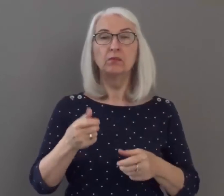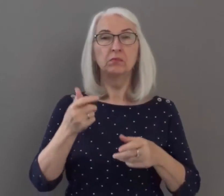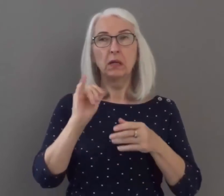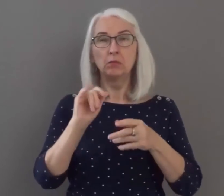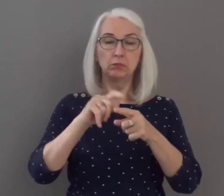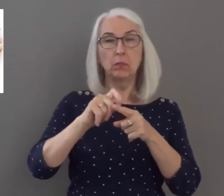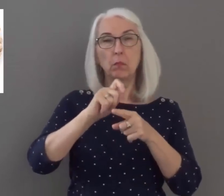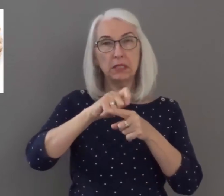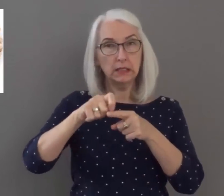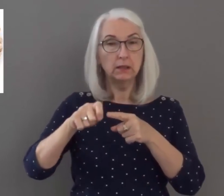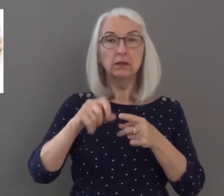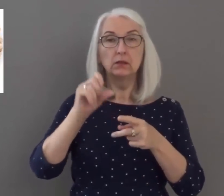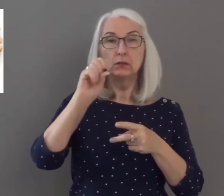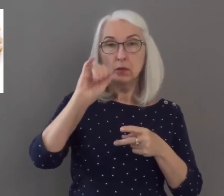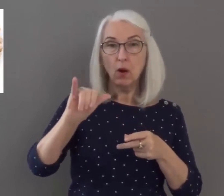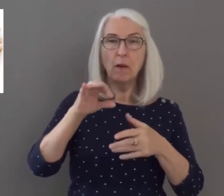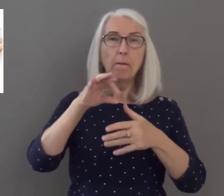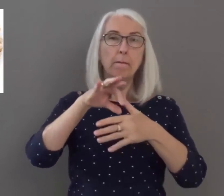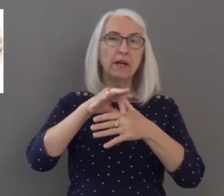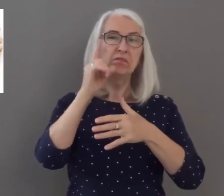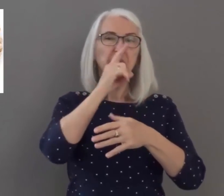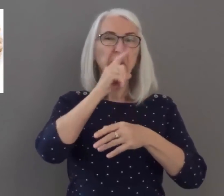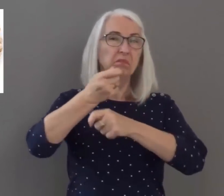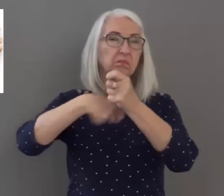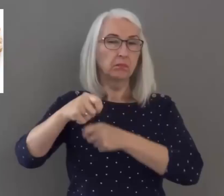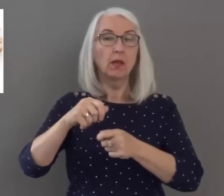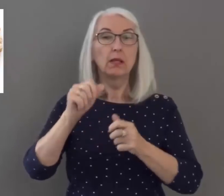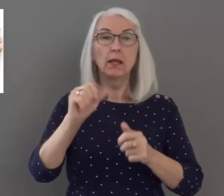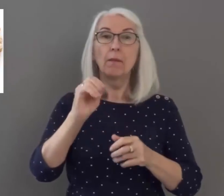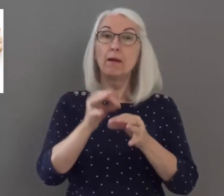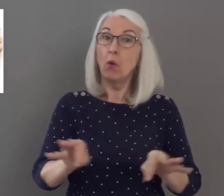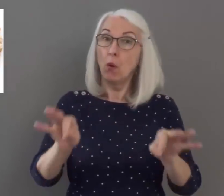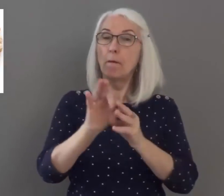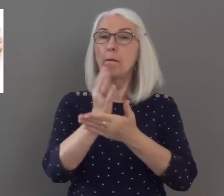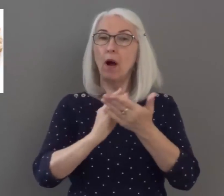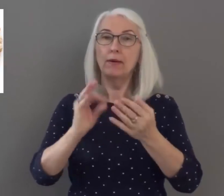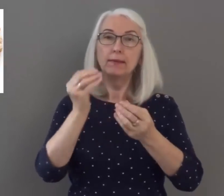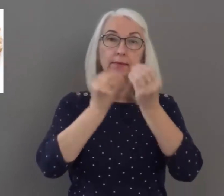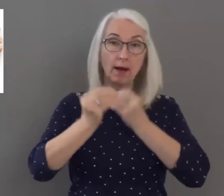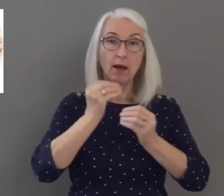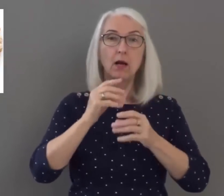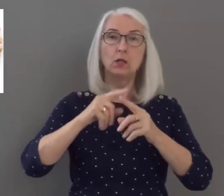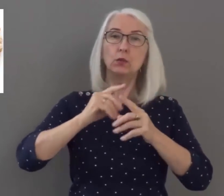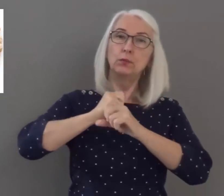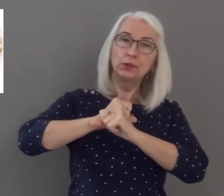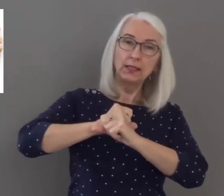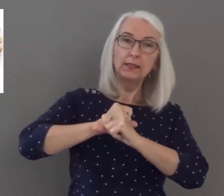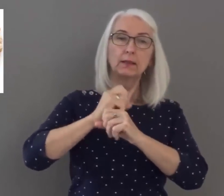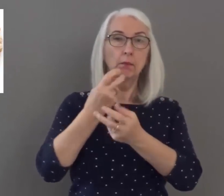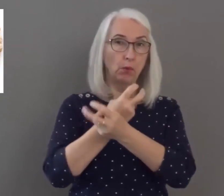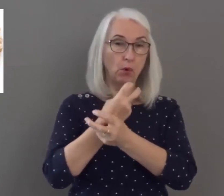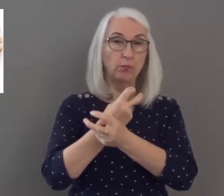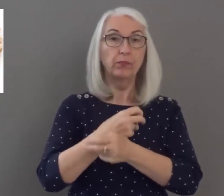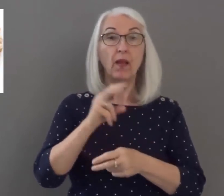Beans, soy, and meat analogues can be important parts of a diet to protect bones.